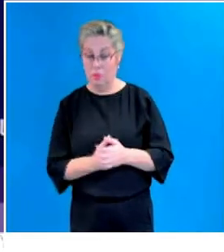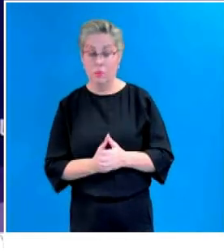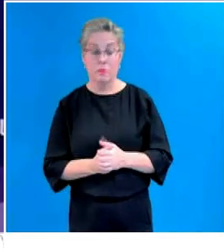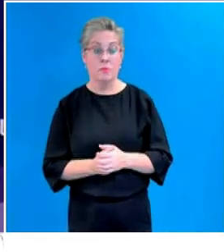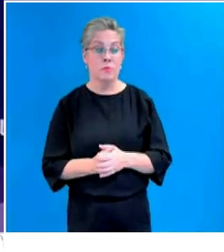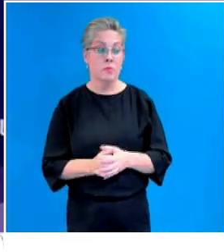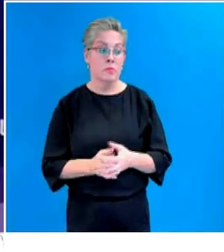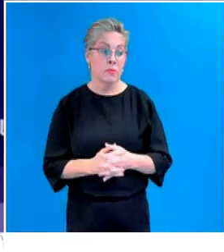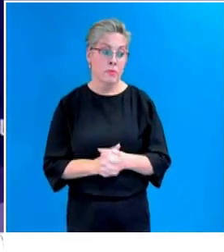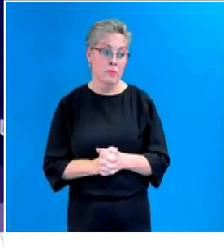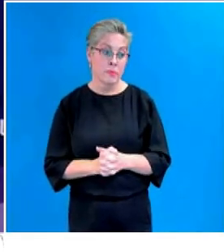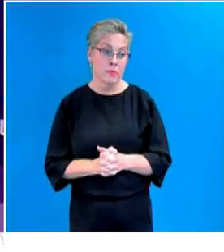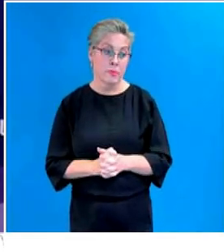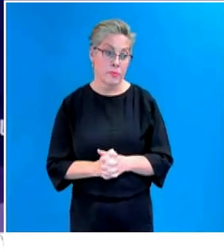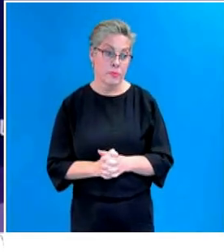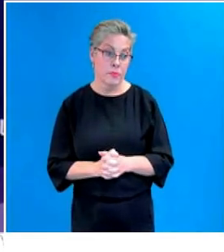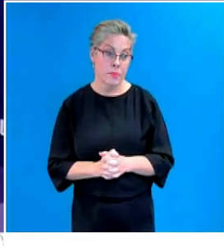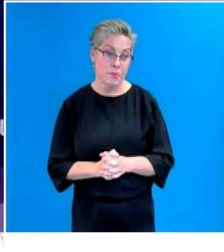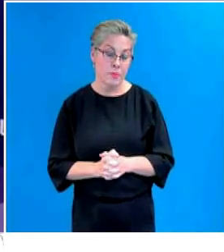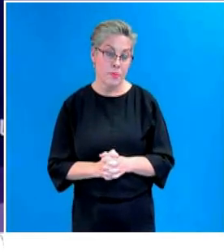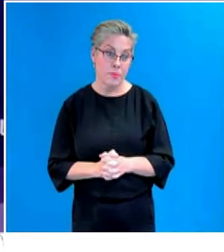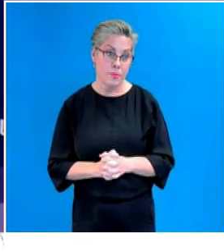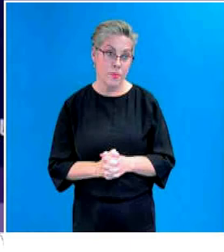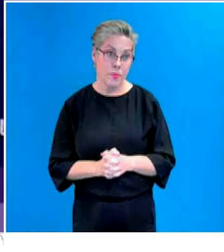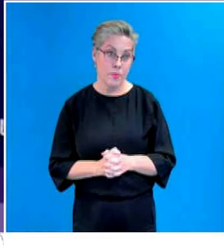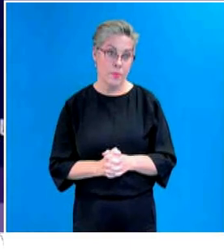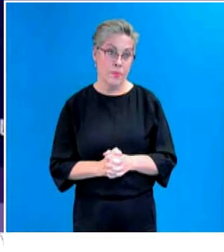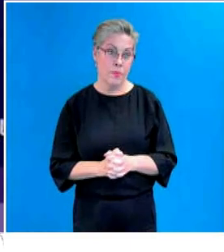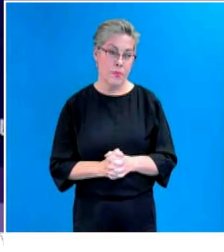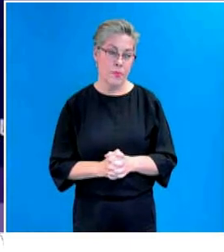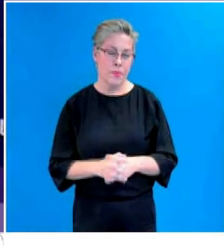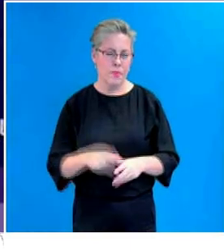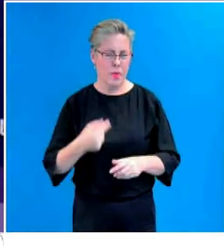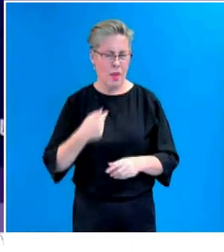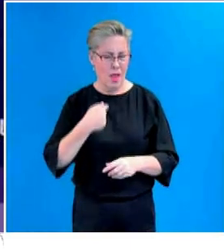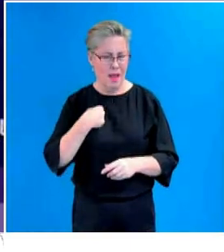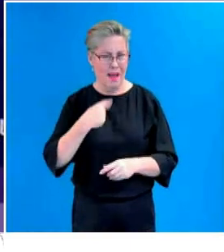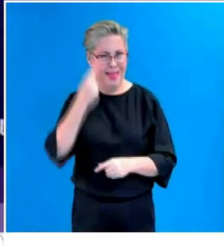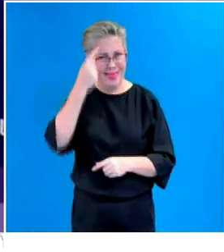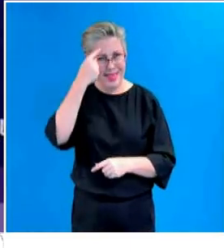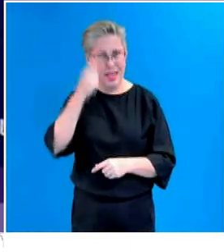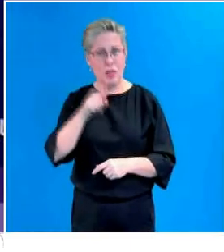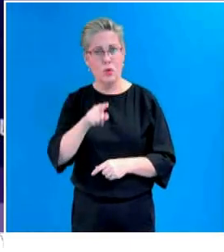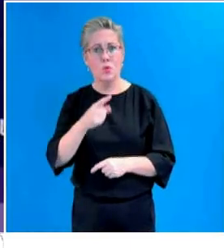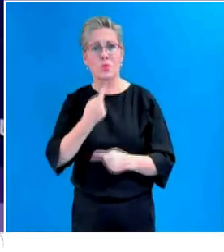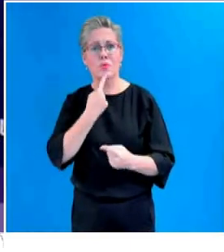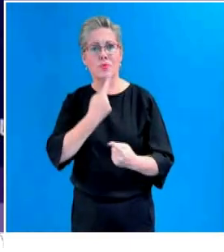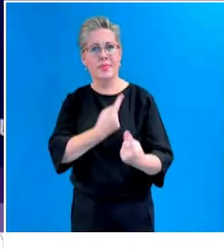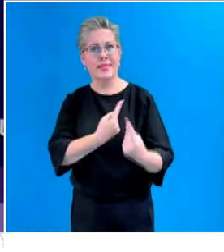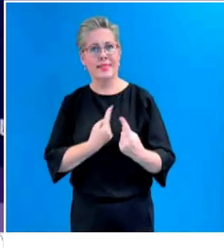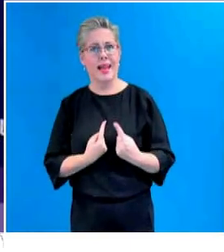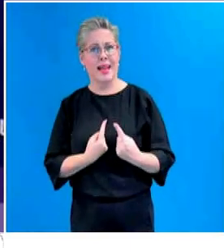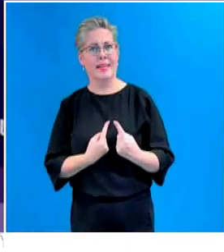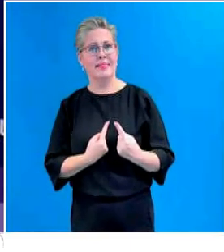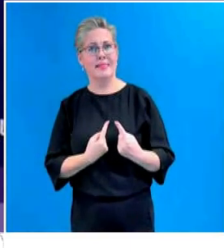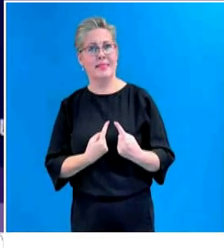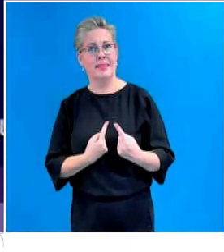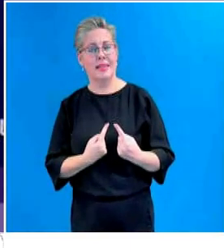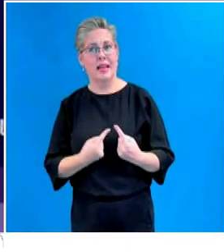As I recall, you indicated that the Australian Government takes account of